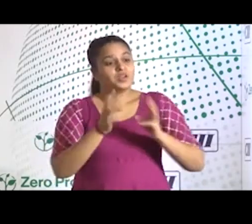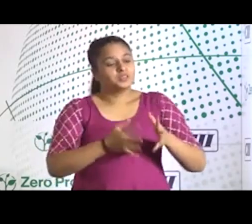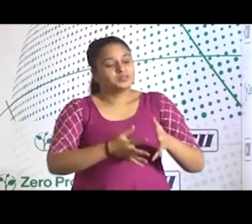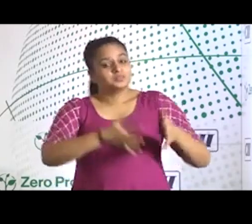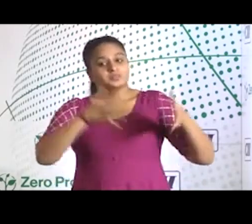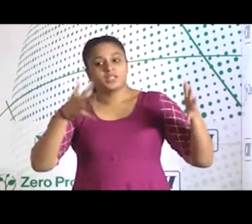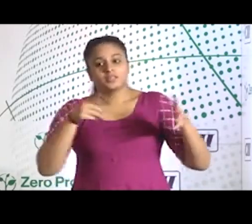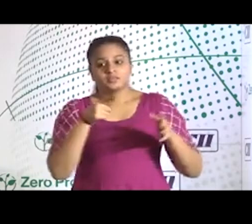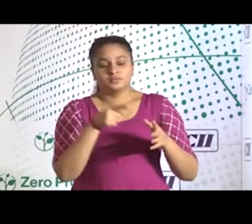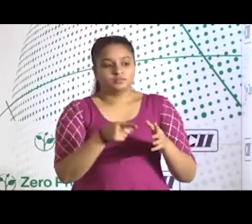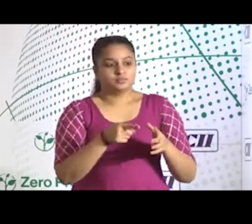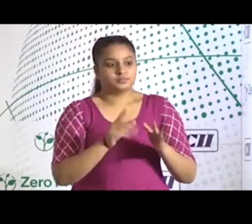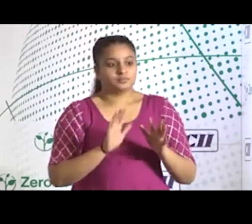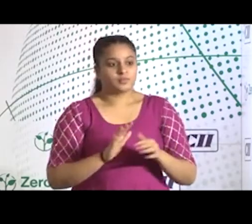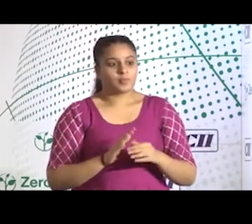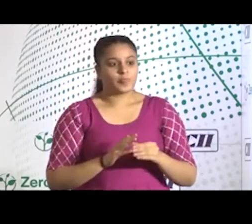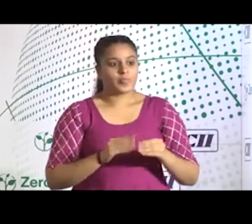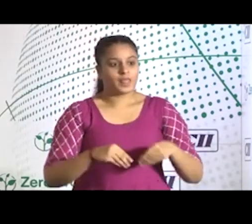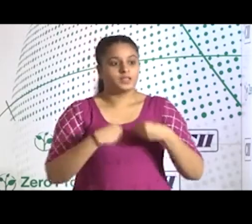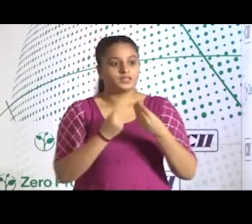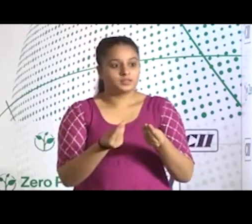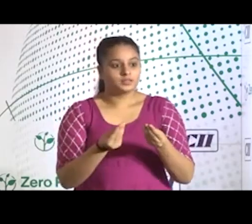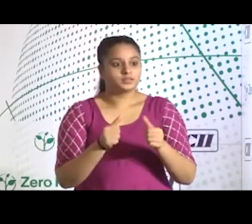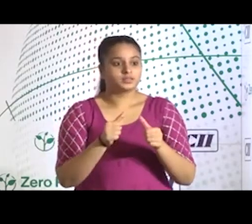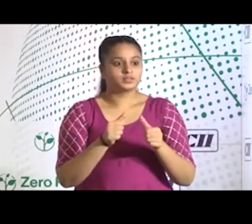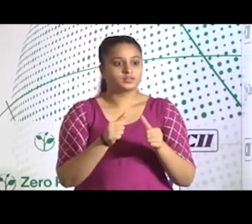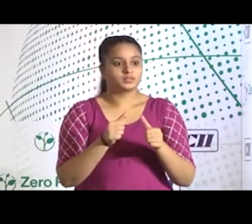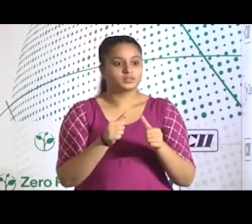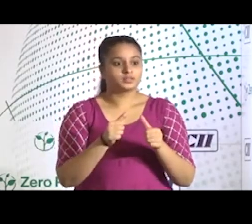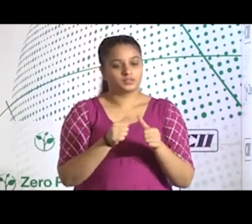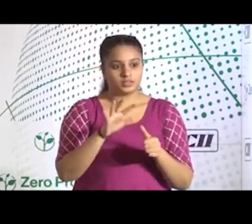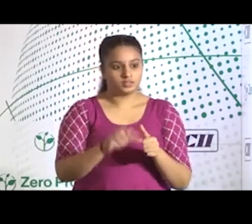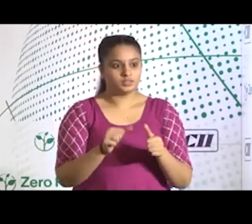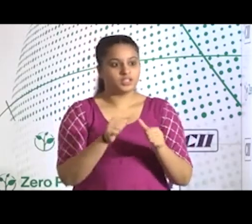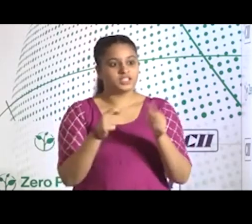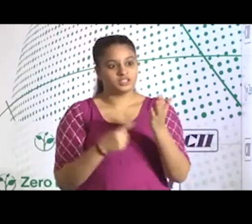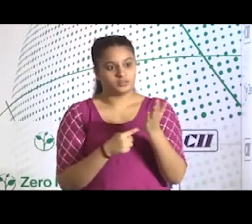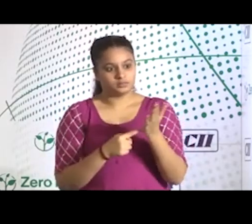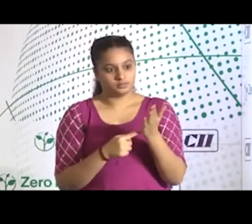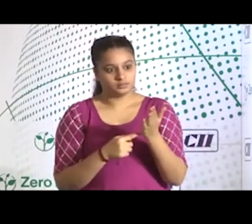provider of assistive technology right here in India,